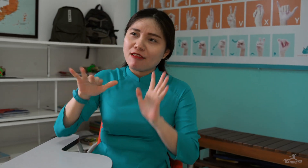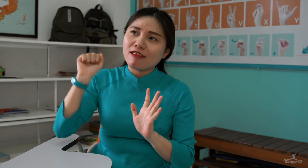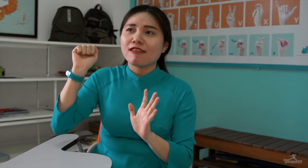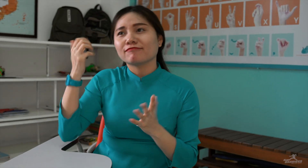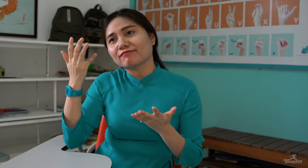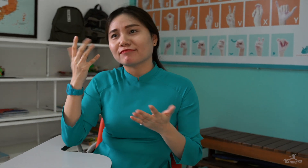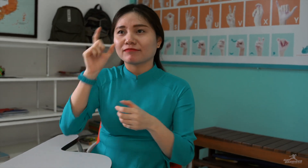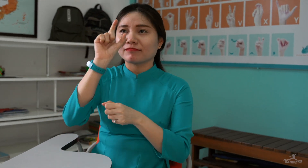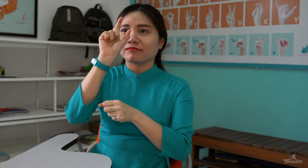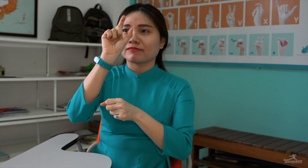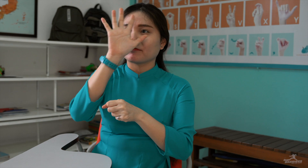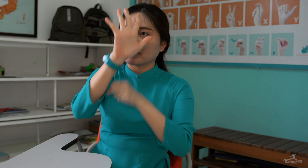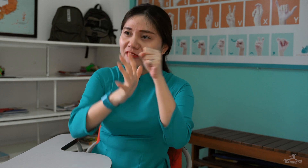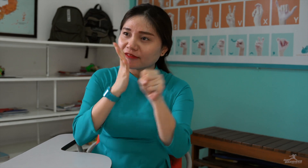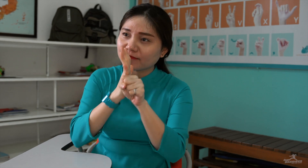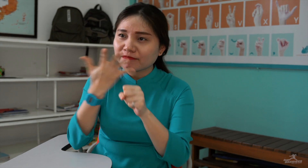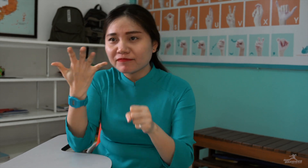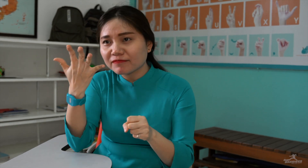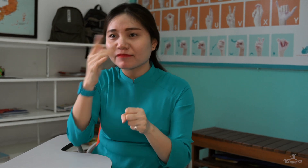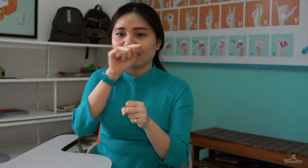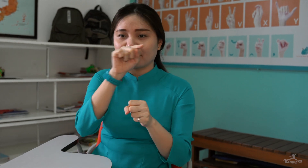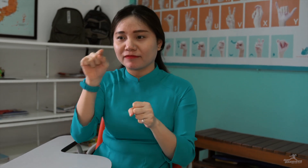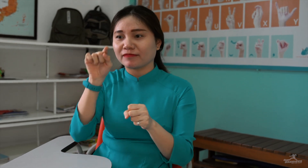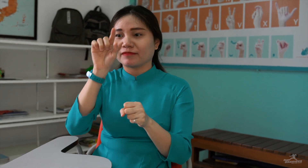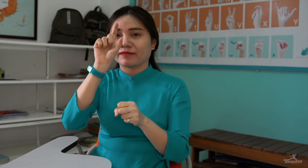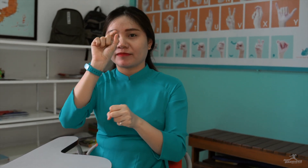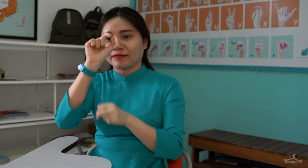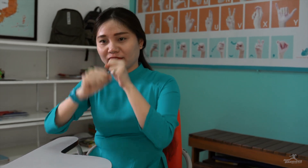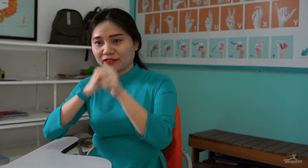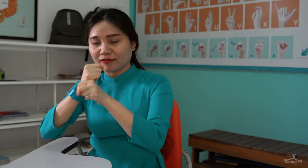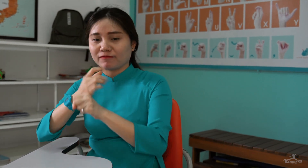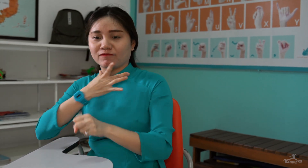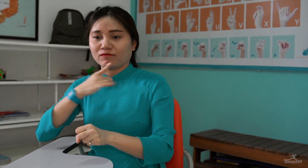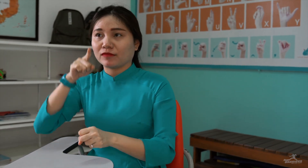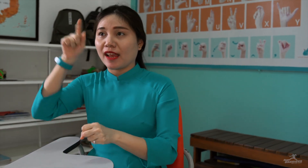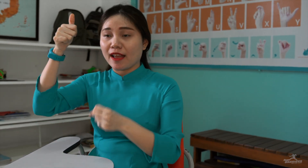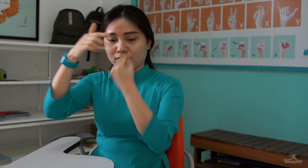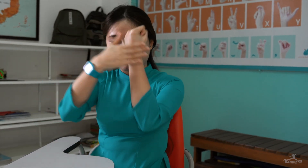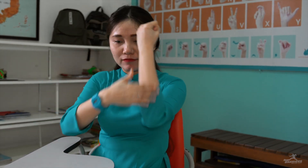In five to twenty years, I would like to see